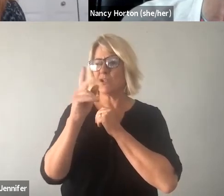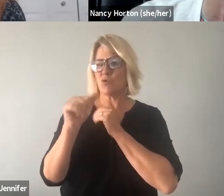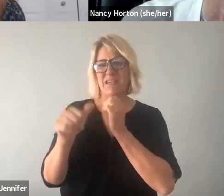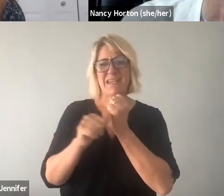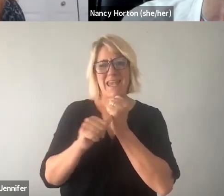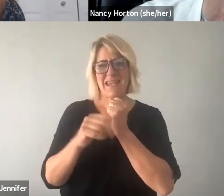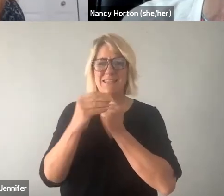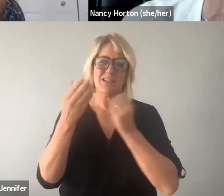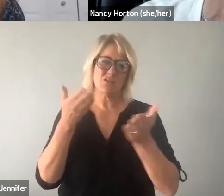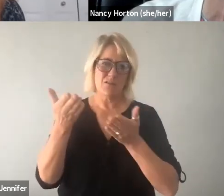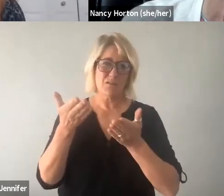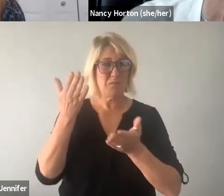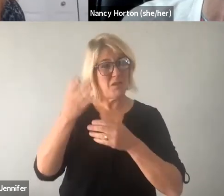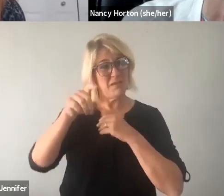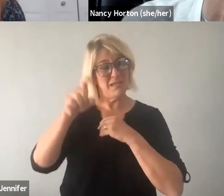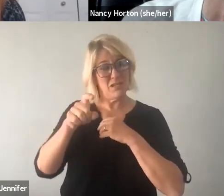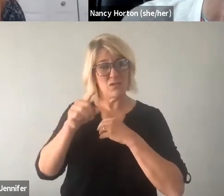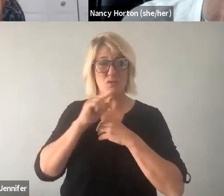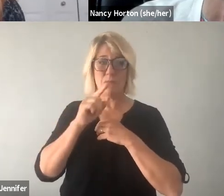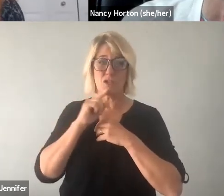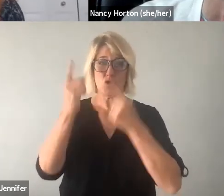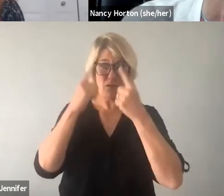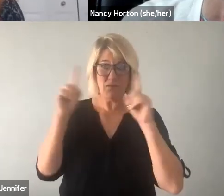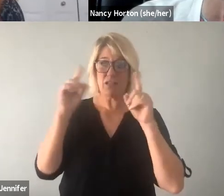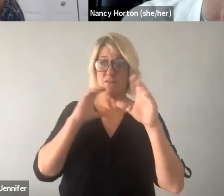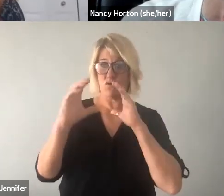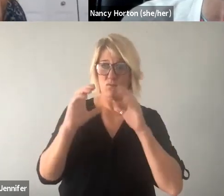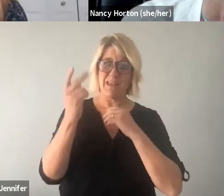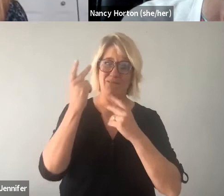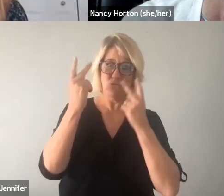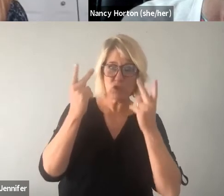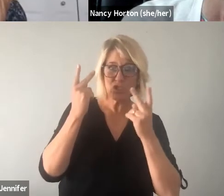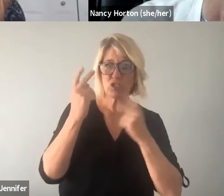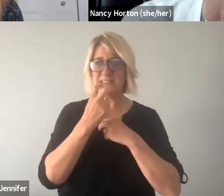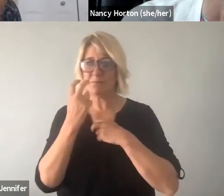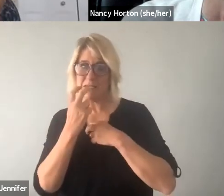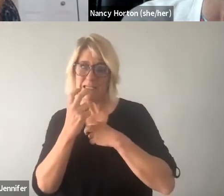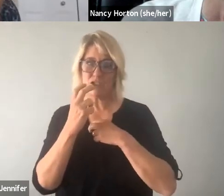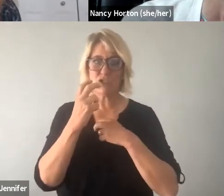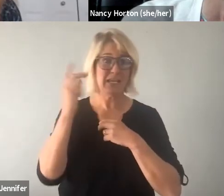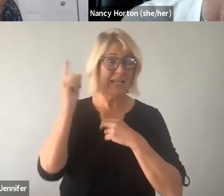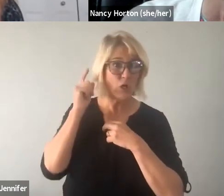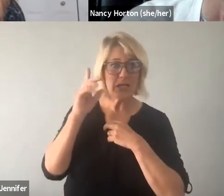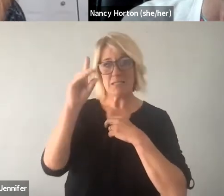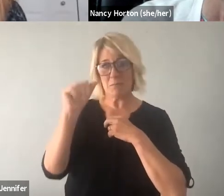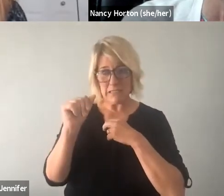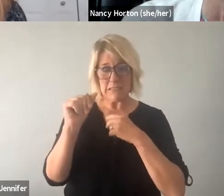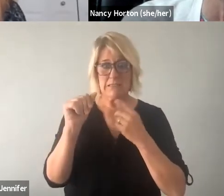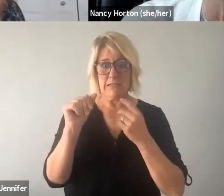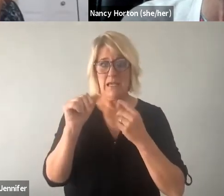which we talked about a little bit early and auxiliary aids and services